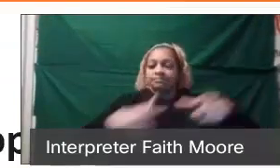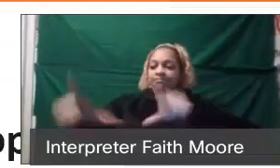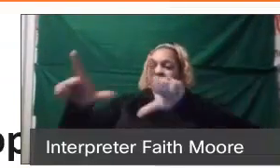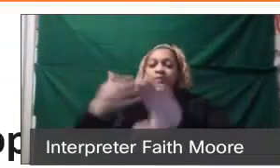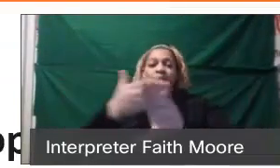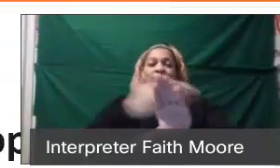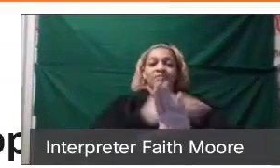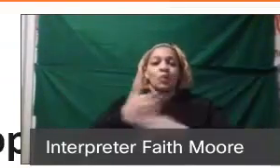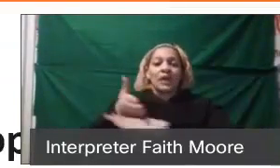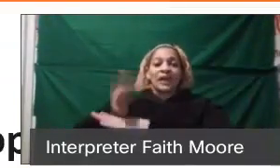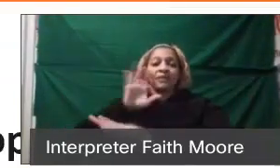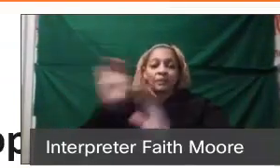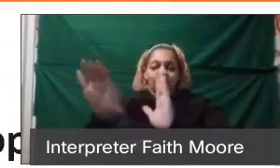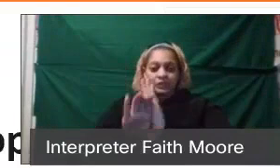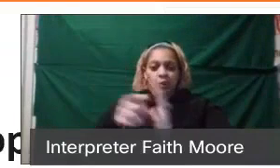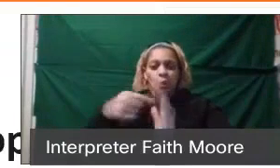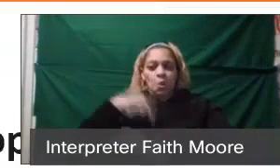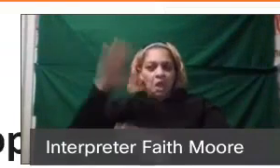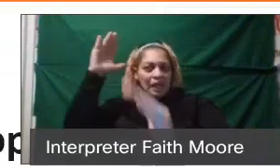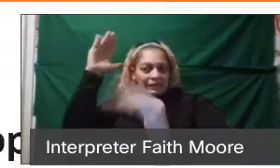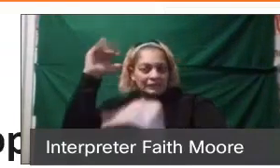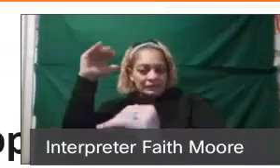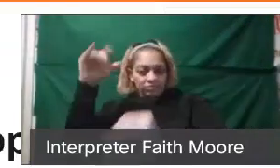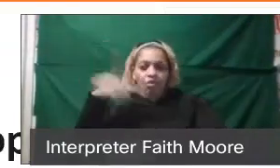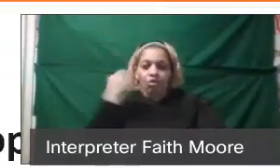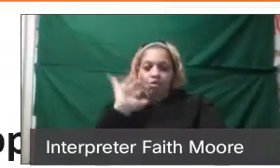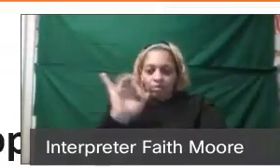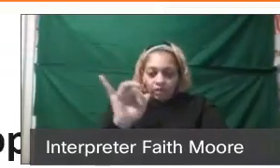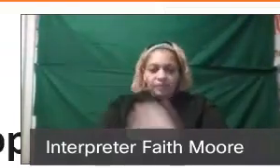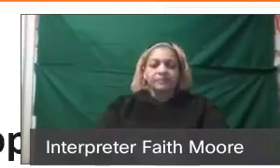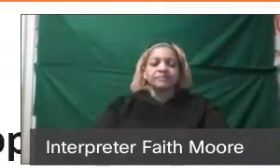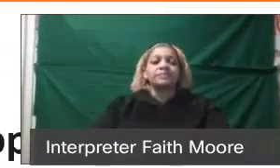Things to look like it. Look, this is standing at Oglethorpe looking southward.